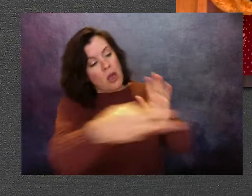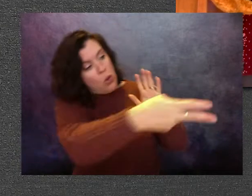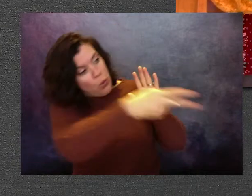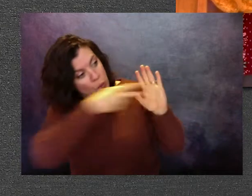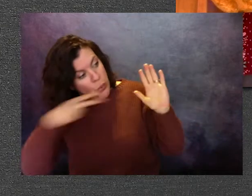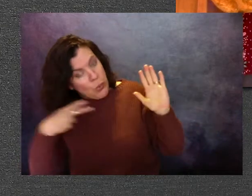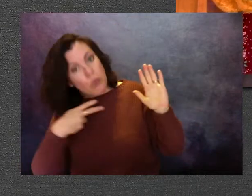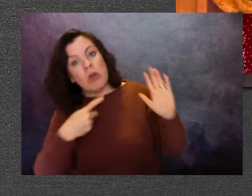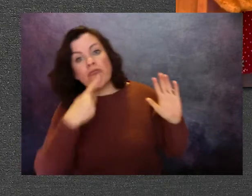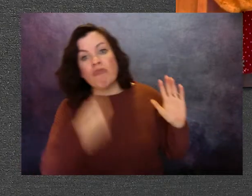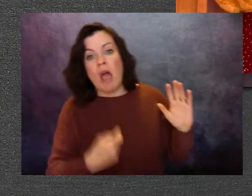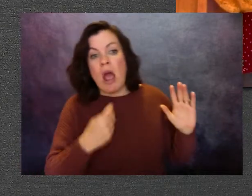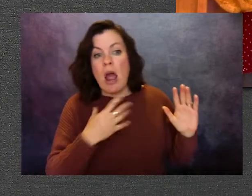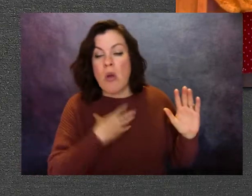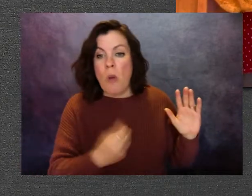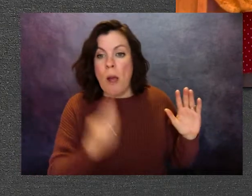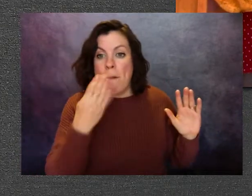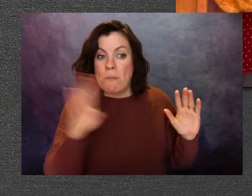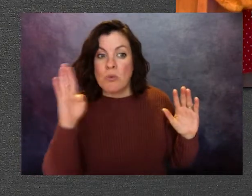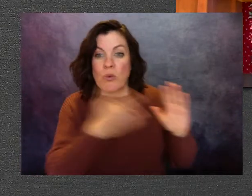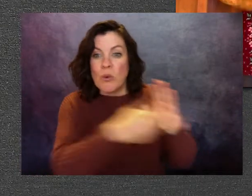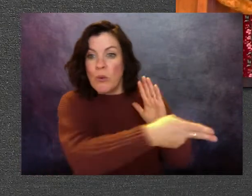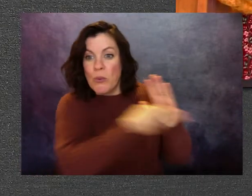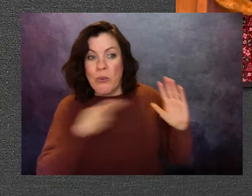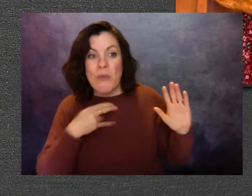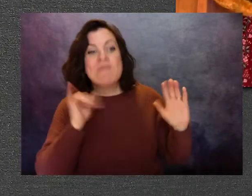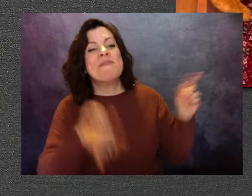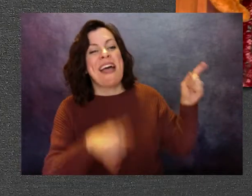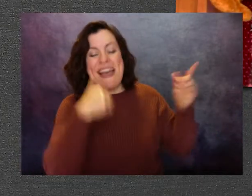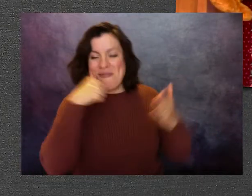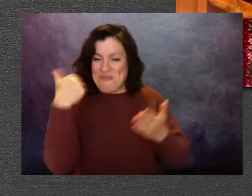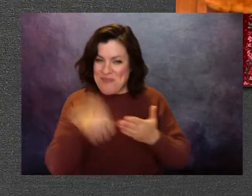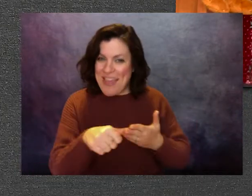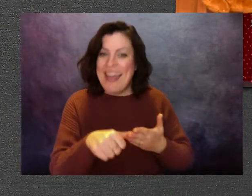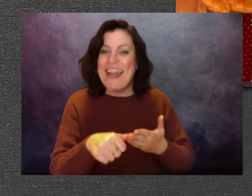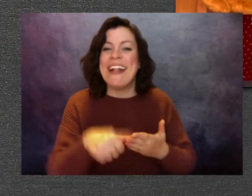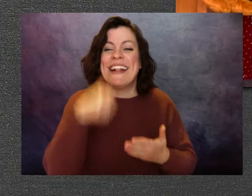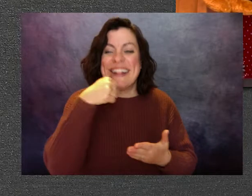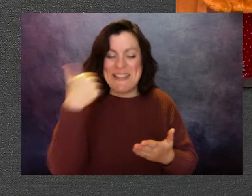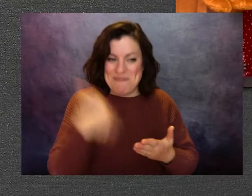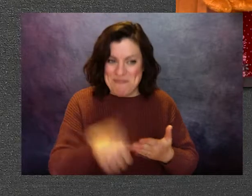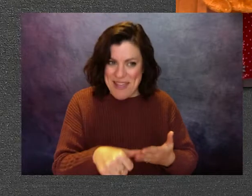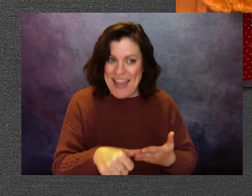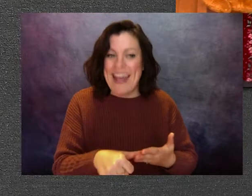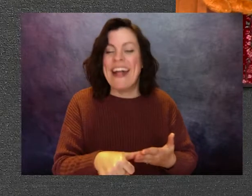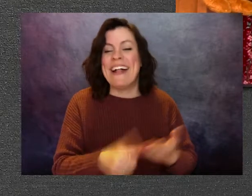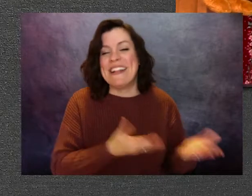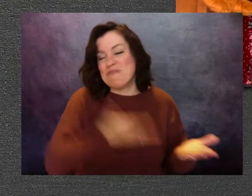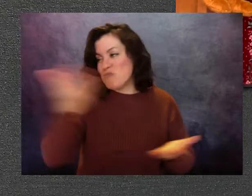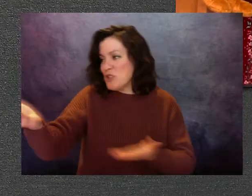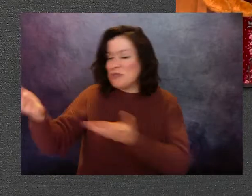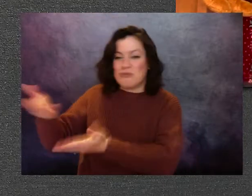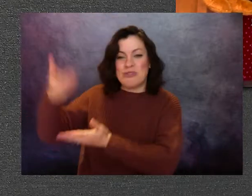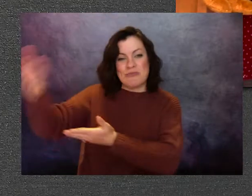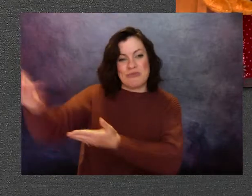Our next community helper is a mail carrier. They deliver our mail.